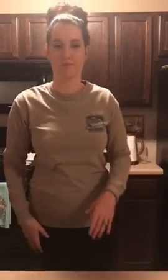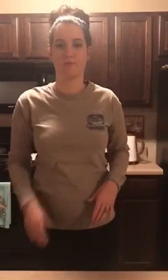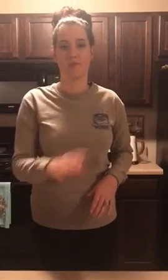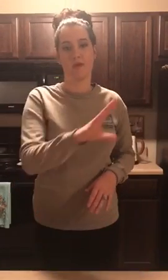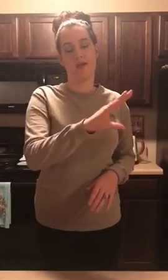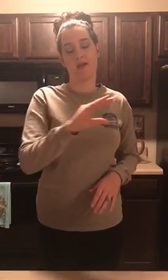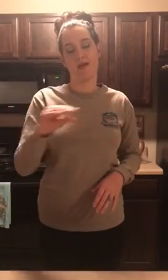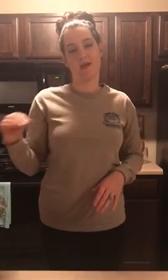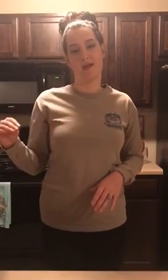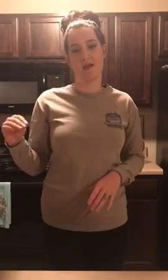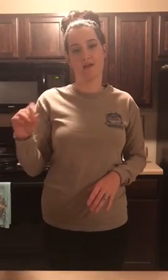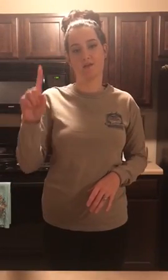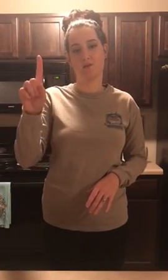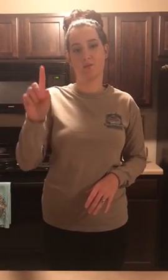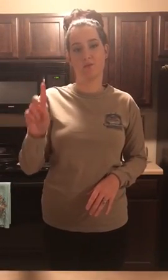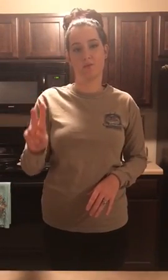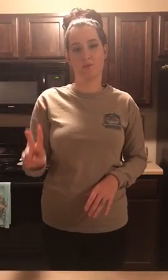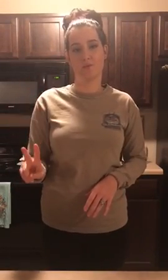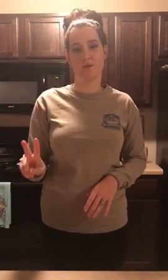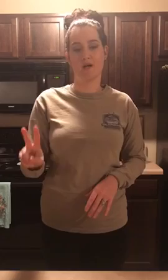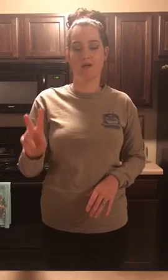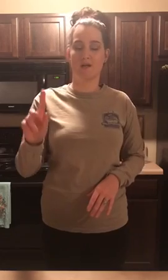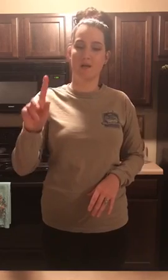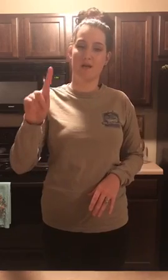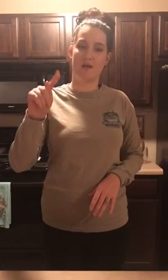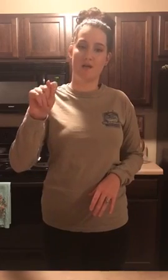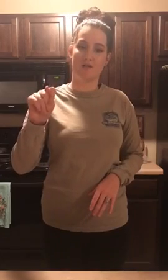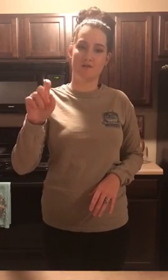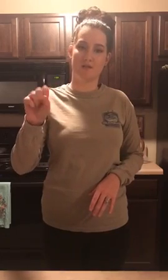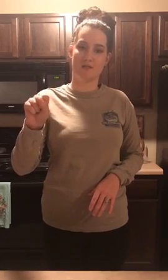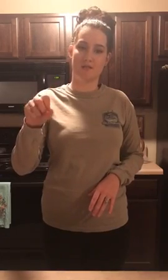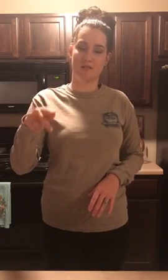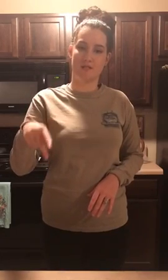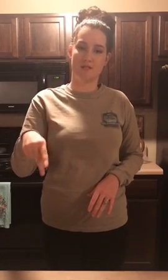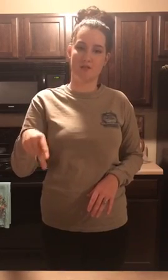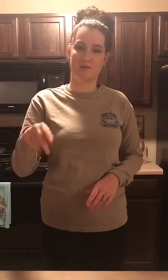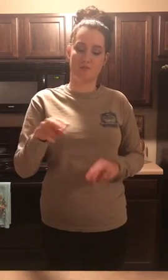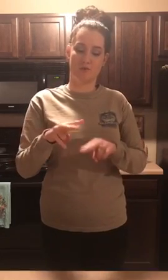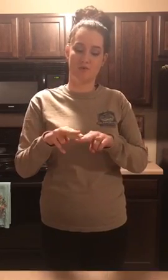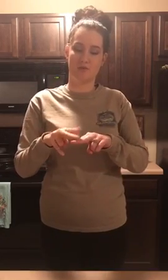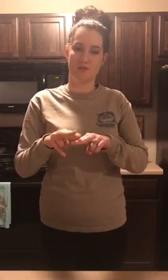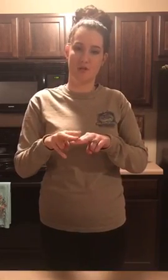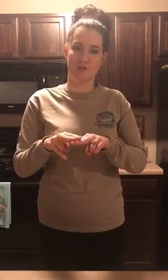and 1/2 tsp of salt.